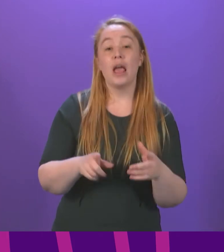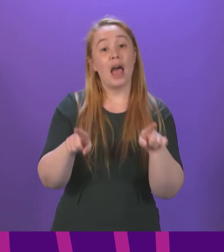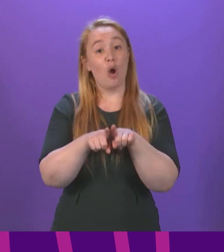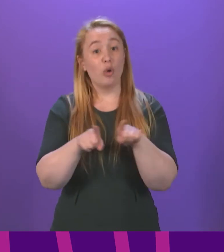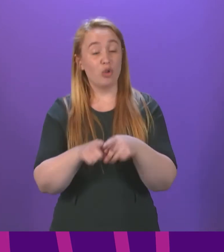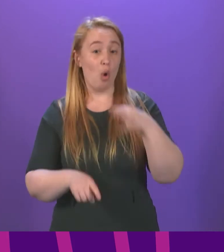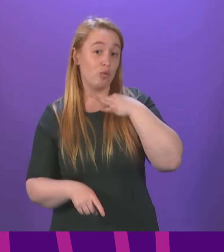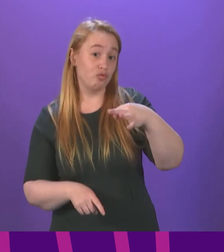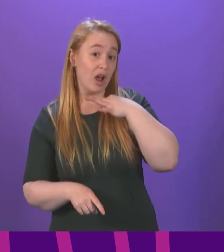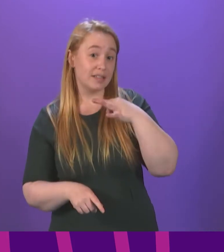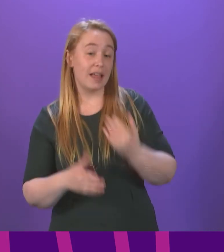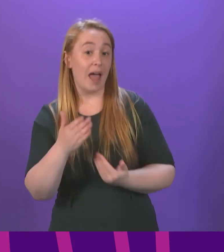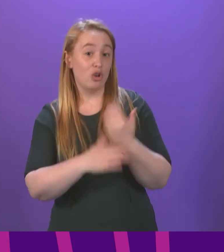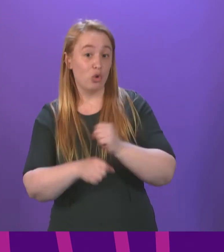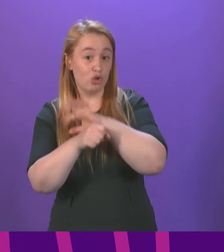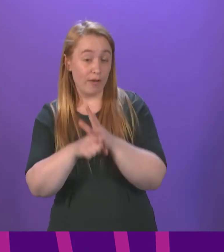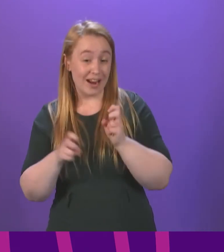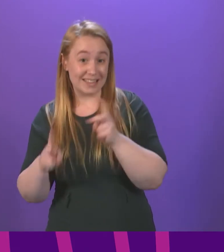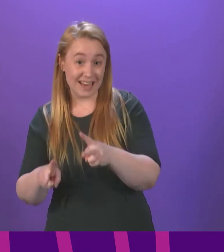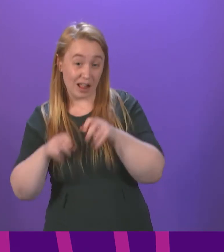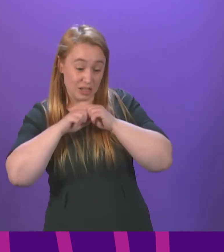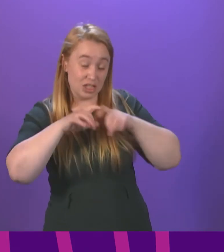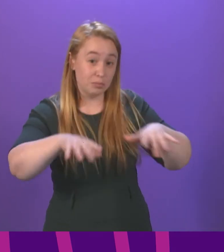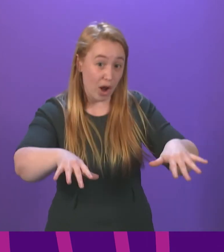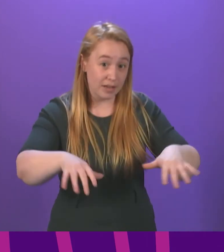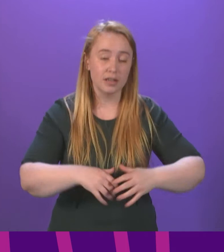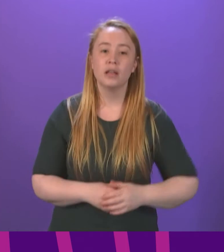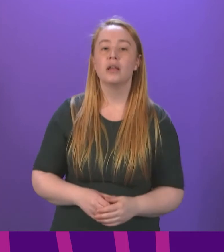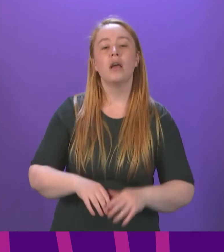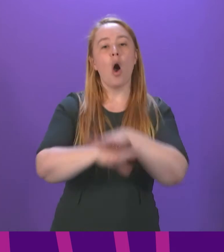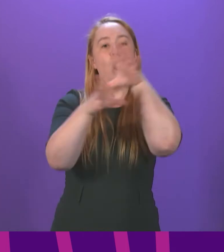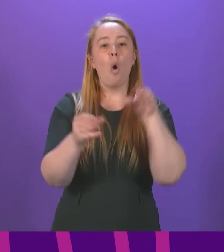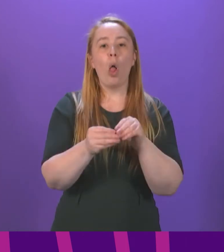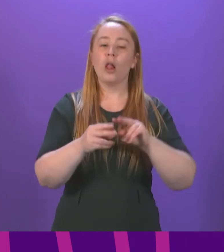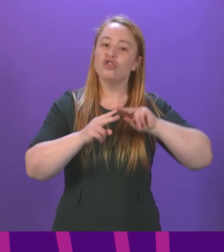that could undermine our progress. Whole-genome sequencing improves our ability to address